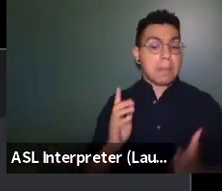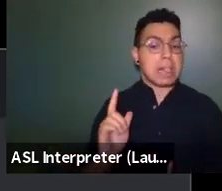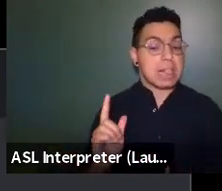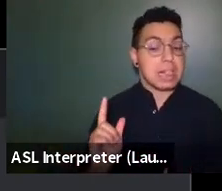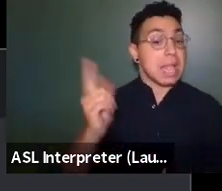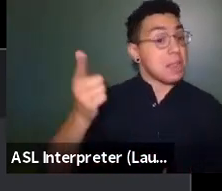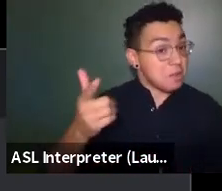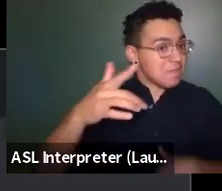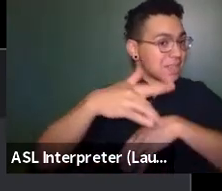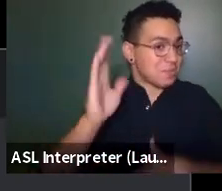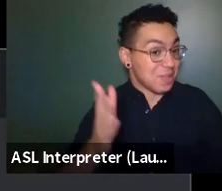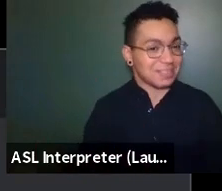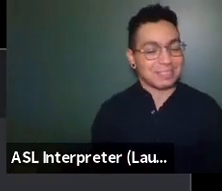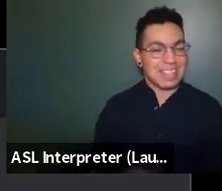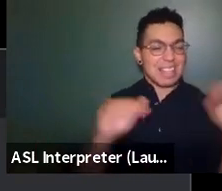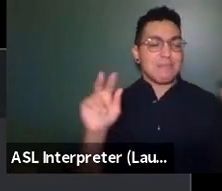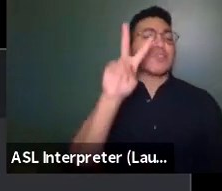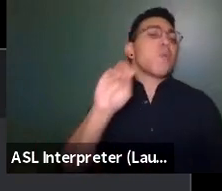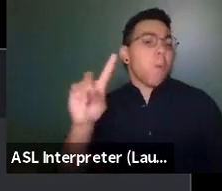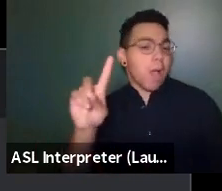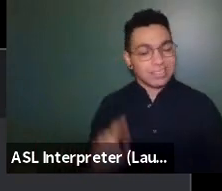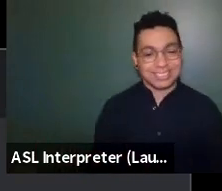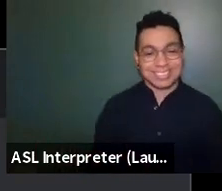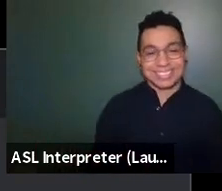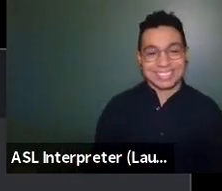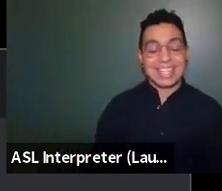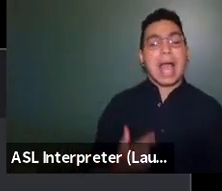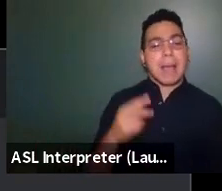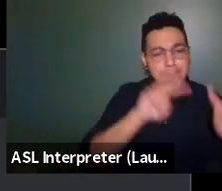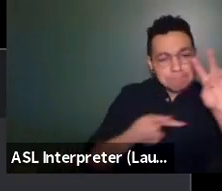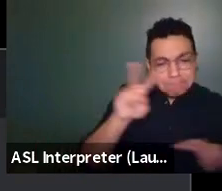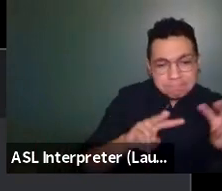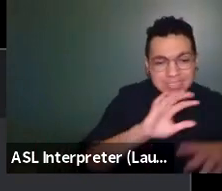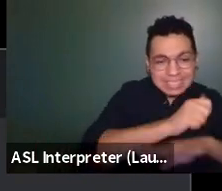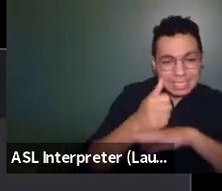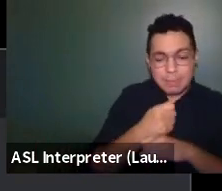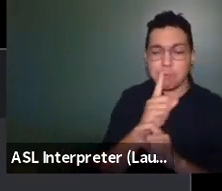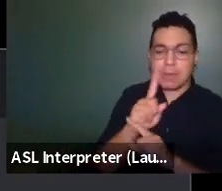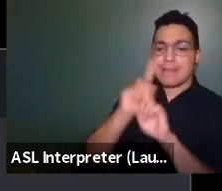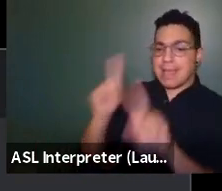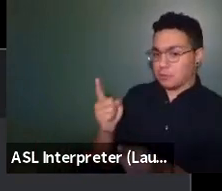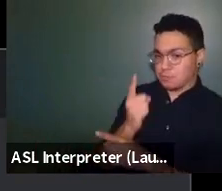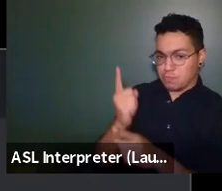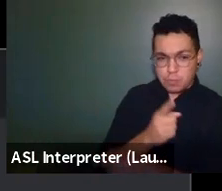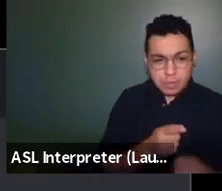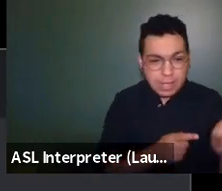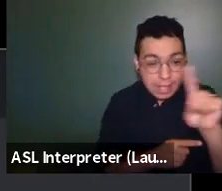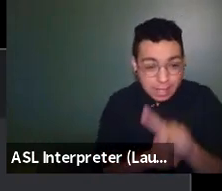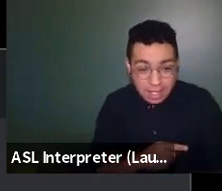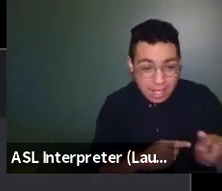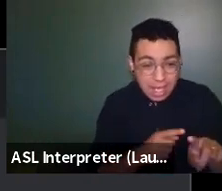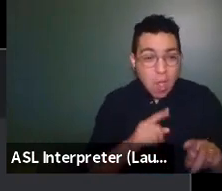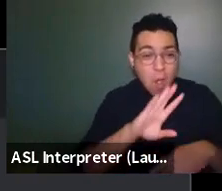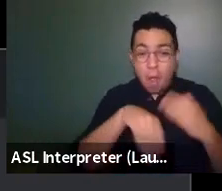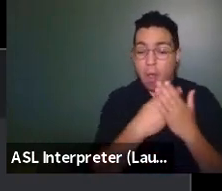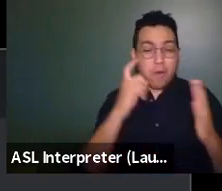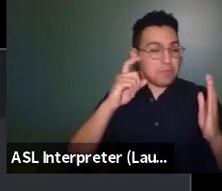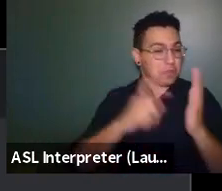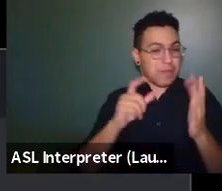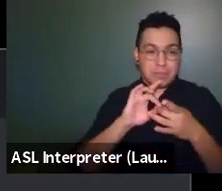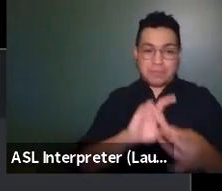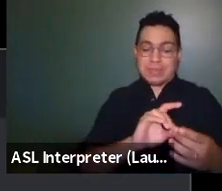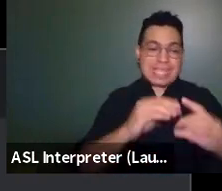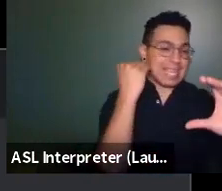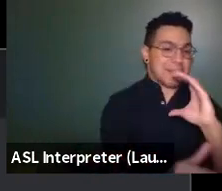ESD 112 - Katherine Livick: in the tool ones. I'm looking at the settings again, just to be sure I can clearly answer the question, and I think all of my notifications. Here are just email. Do I want email or do I not want email.